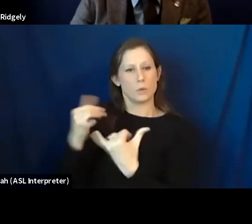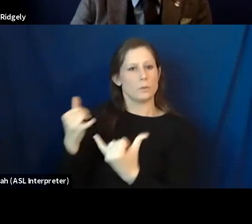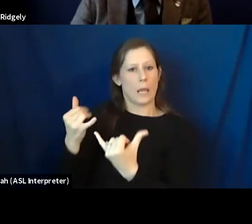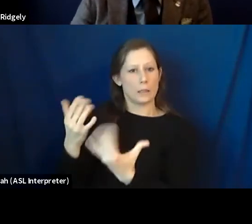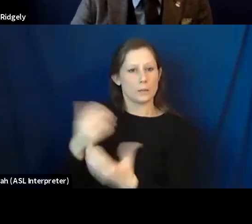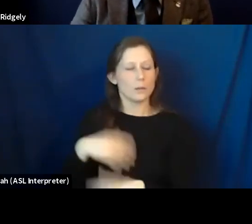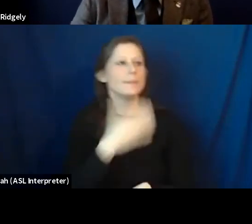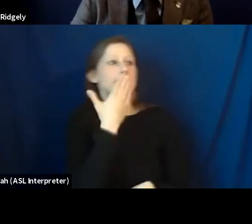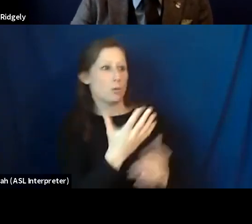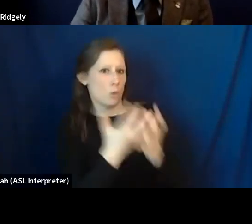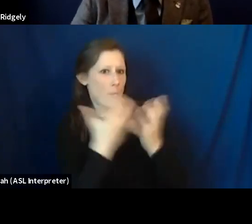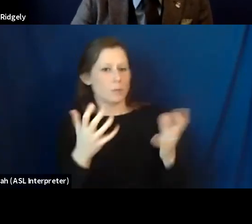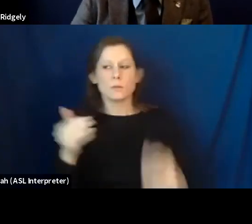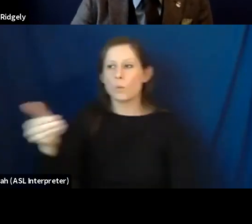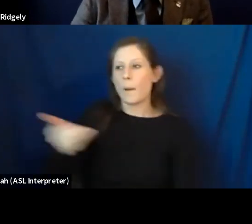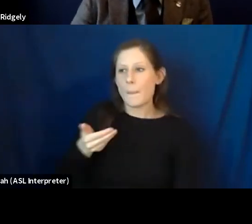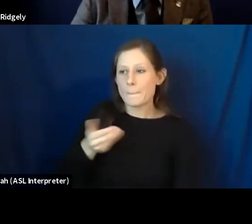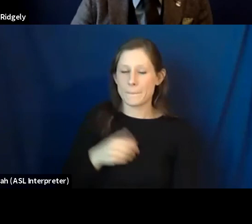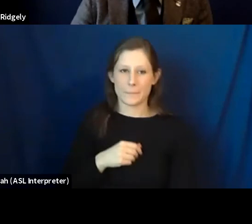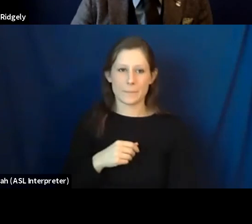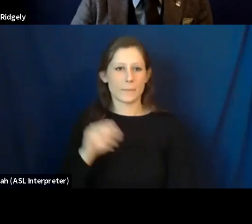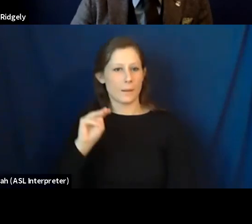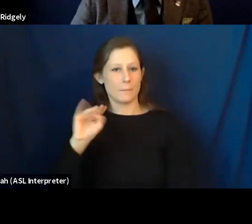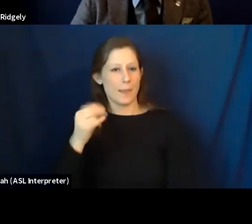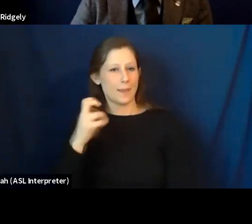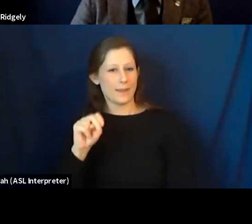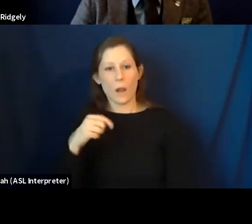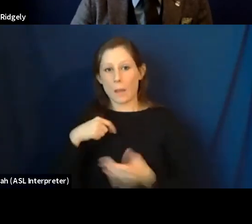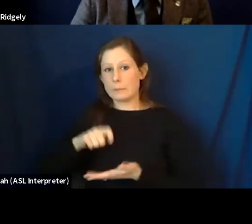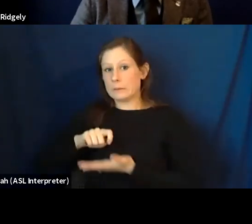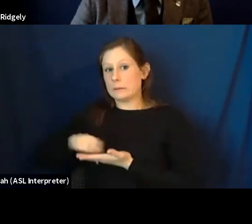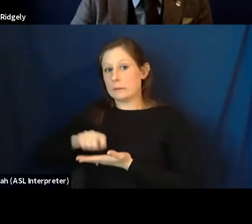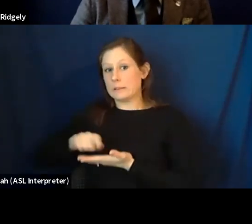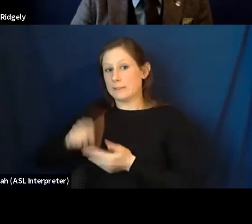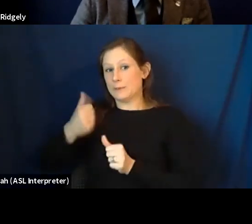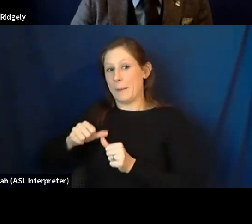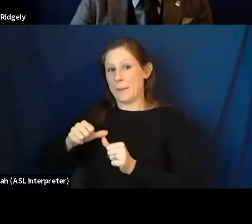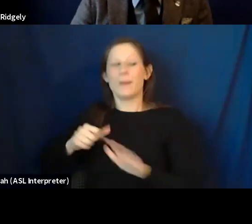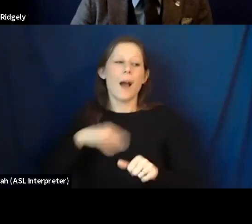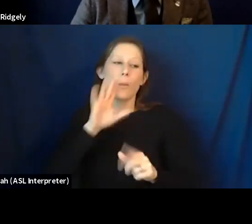thank you you're welcome i'm making myself a note i'll remind you